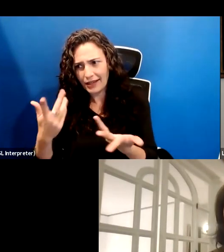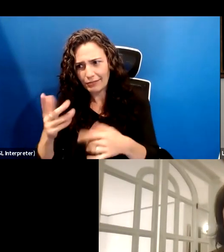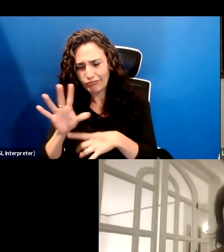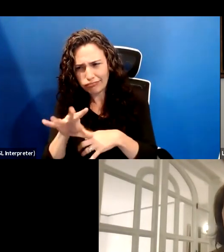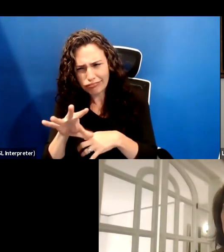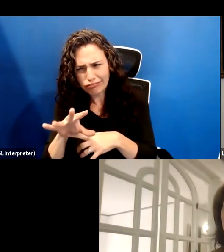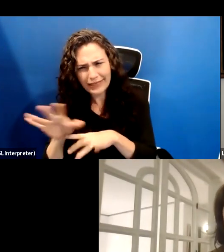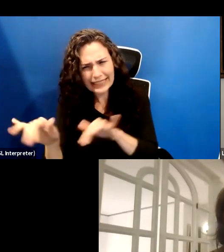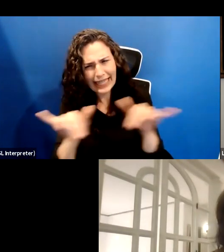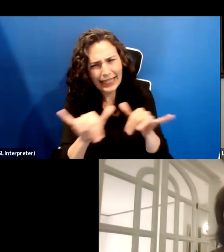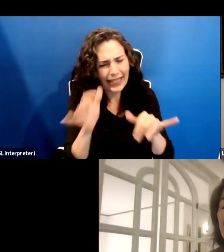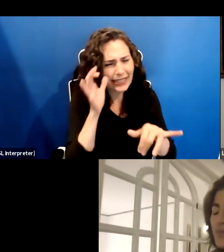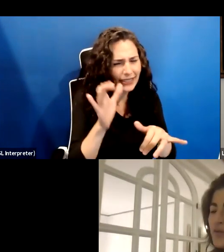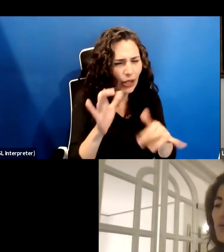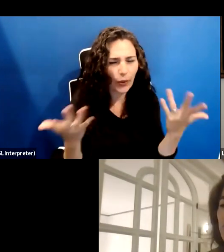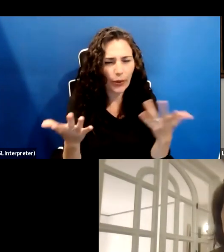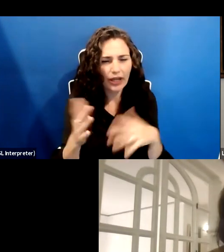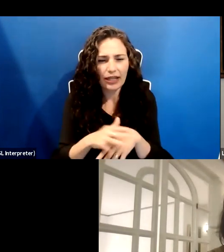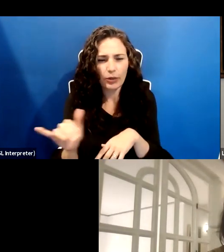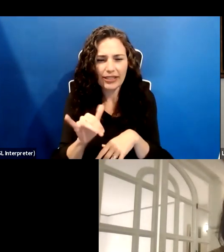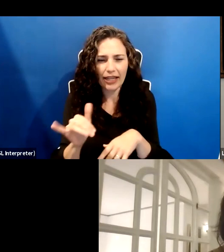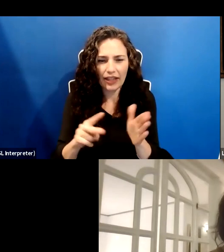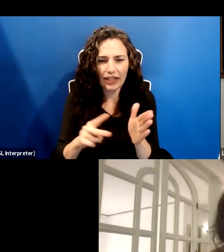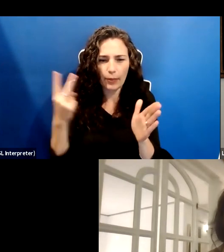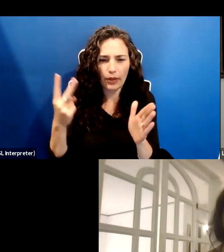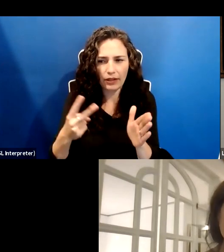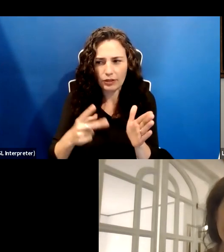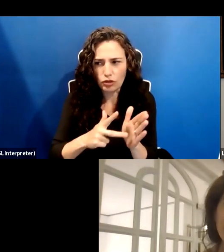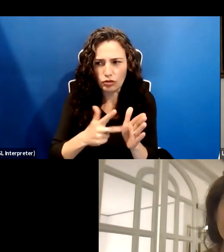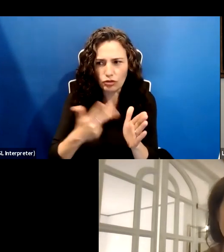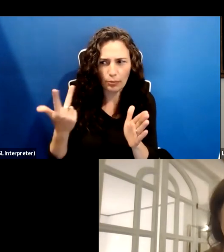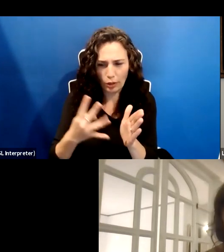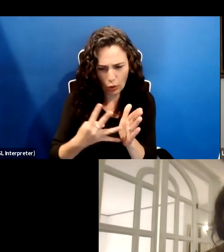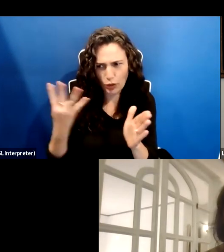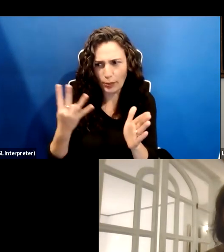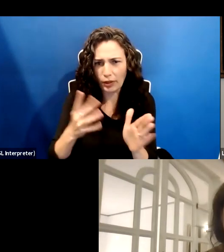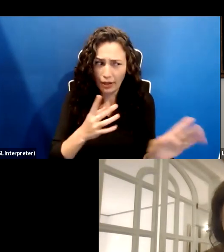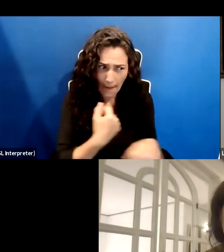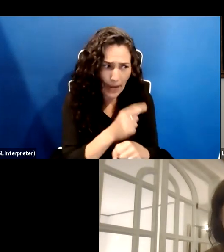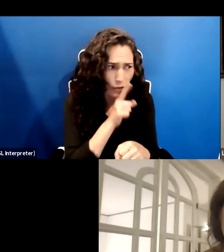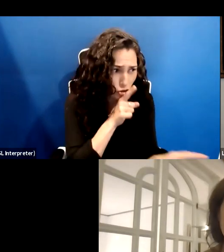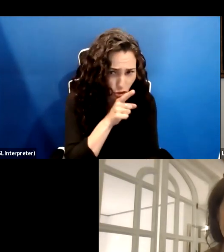we made kind of double and triple, and quadruple sure before people participated, you know,